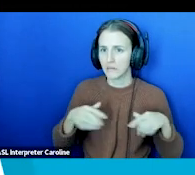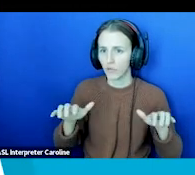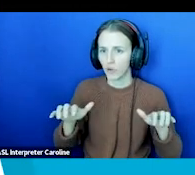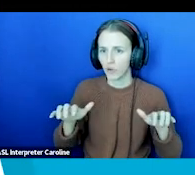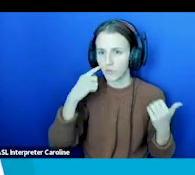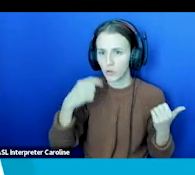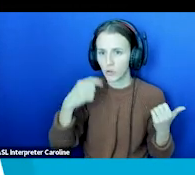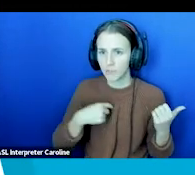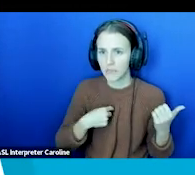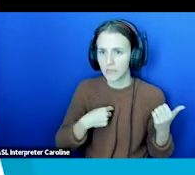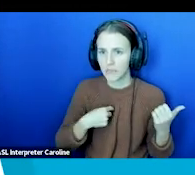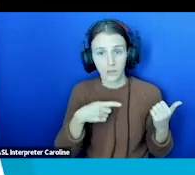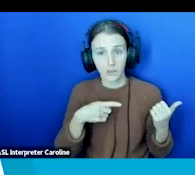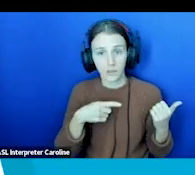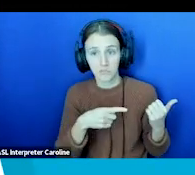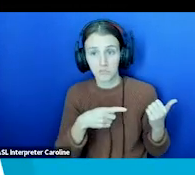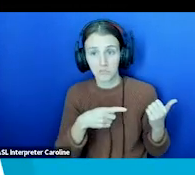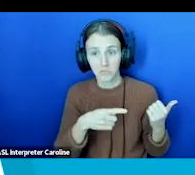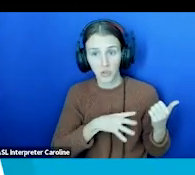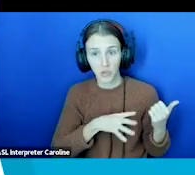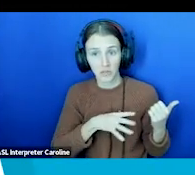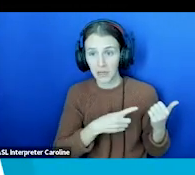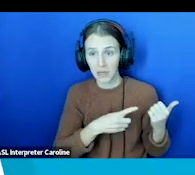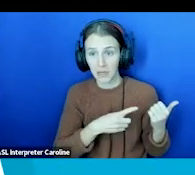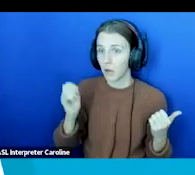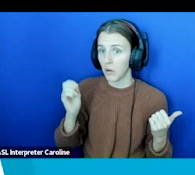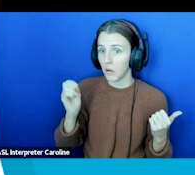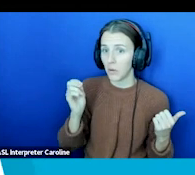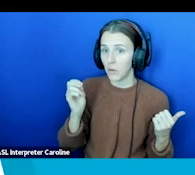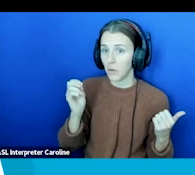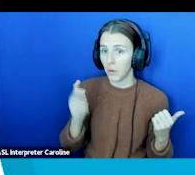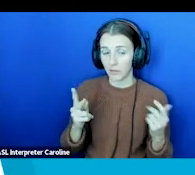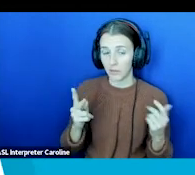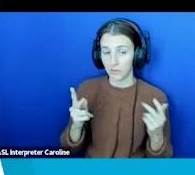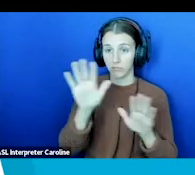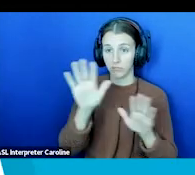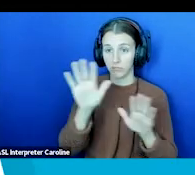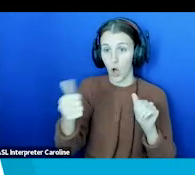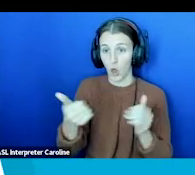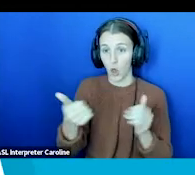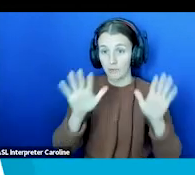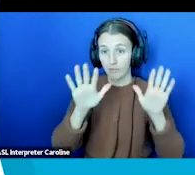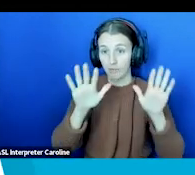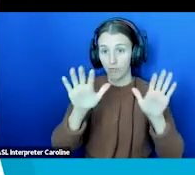DID IT FREEZE ON ANYBODY'S END? IT MAY BE FROZEN -- >>